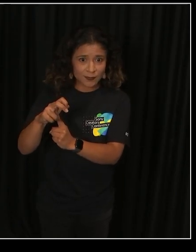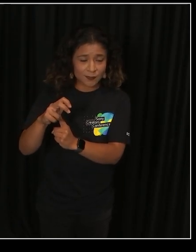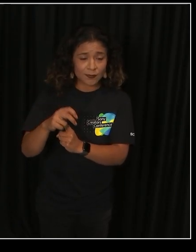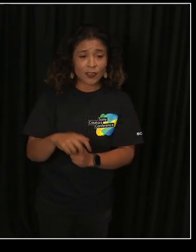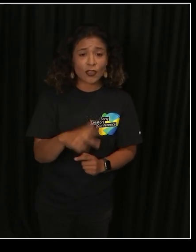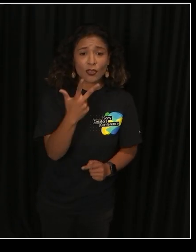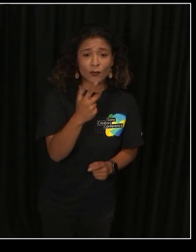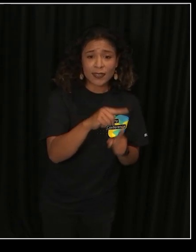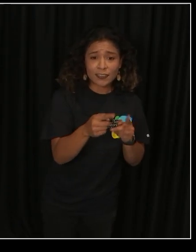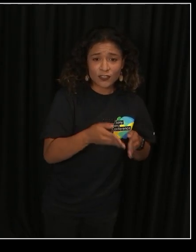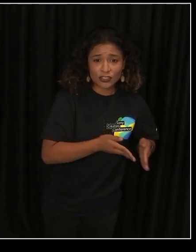with three different kinds of cars.